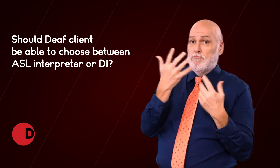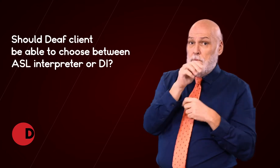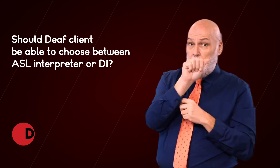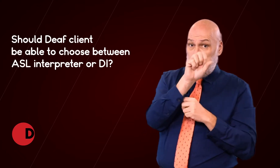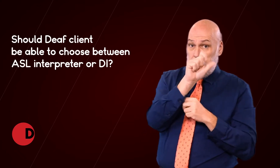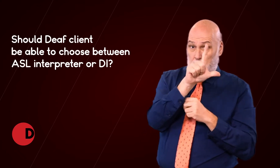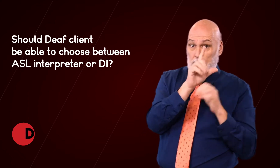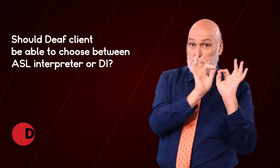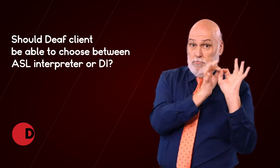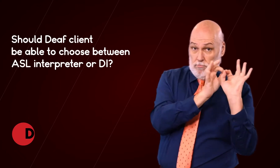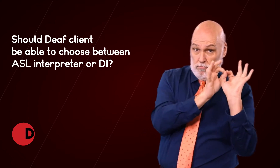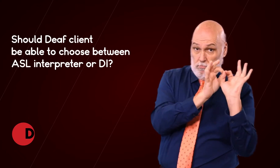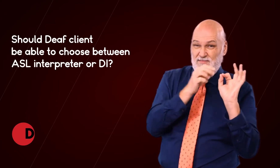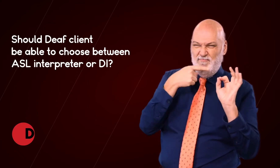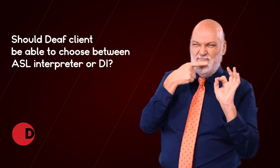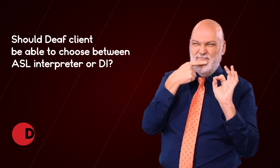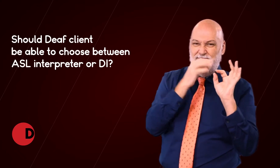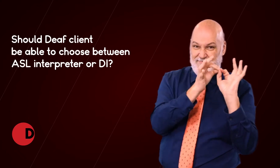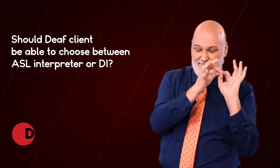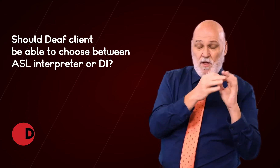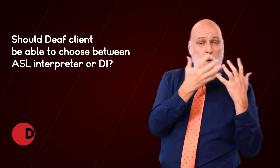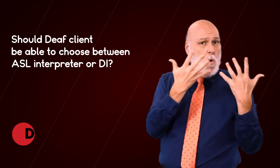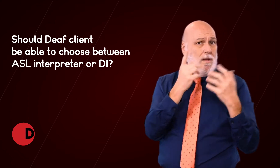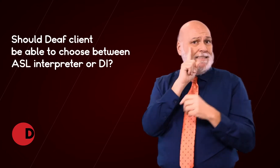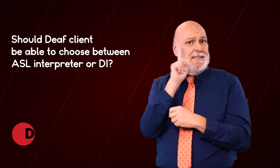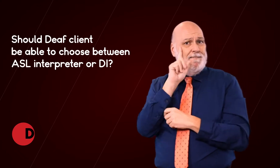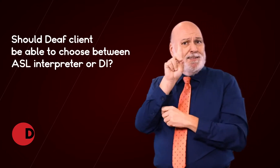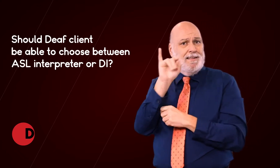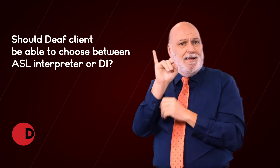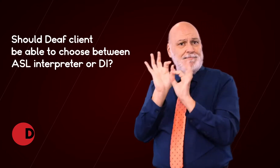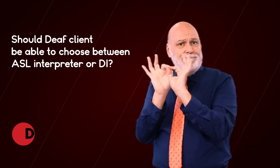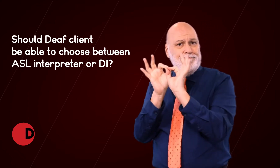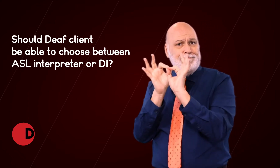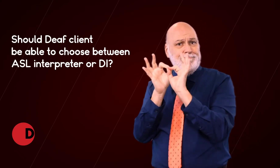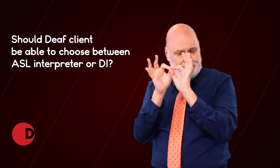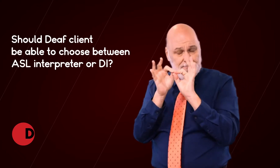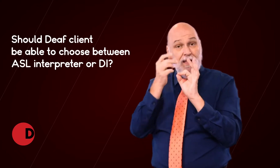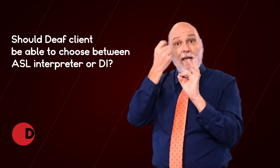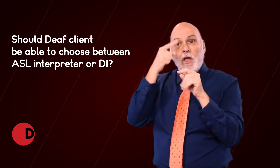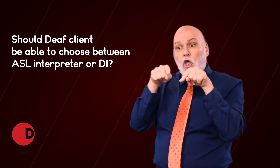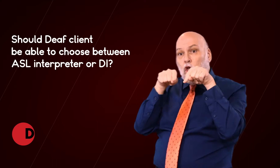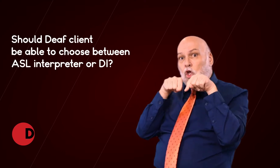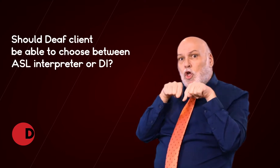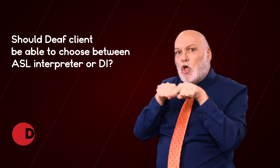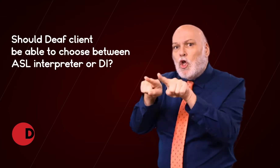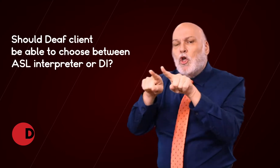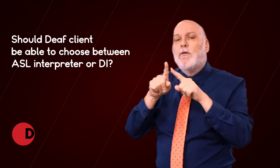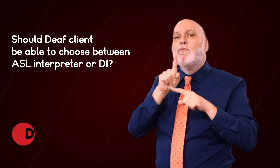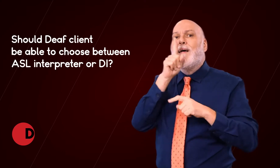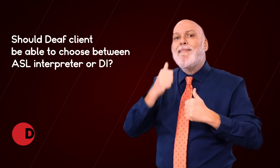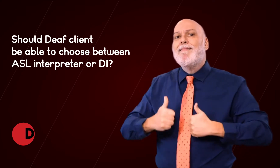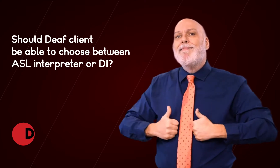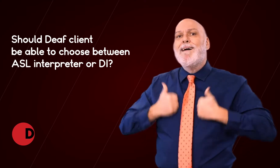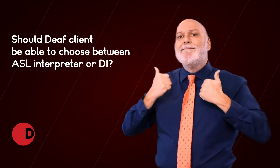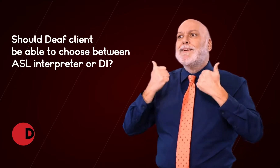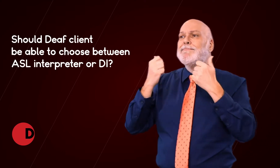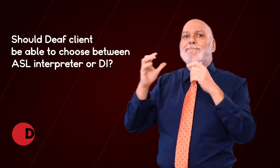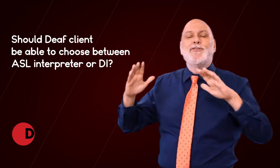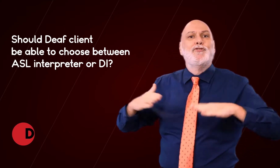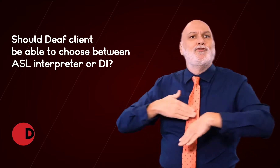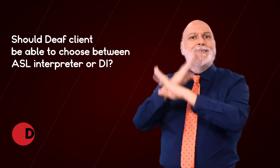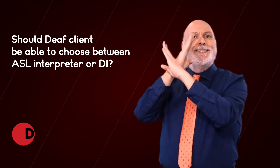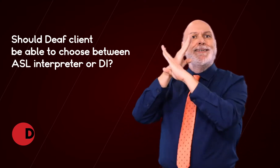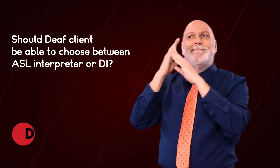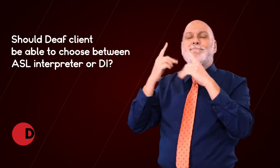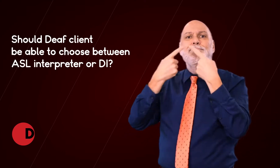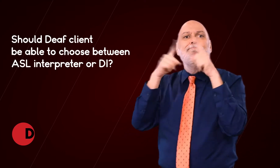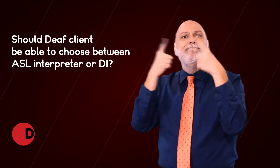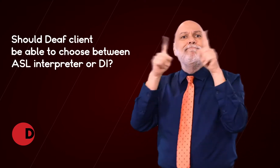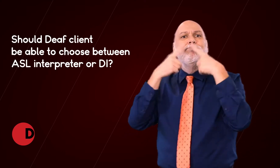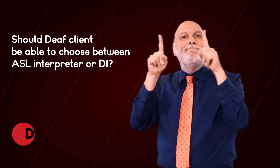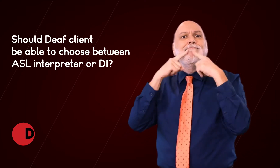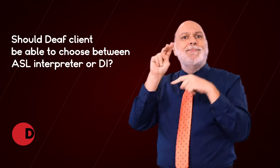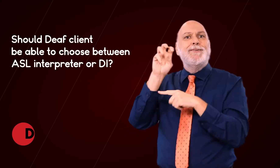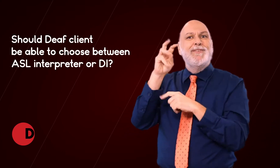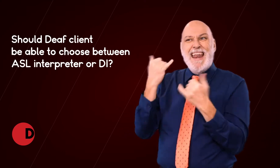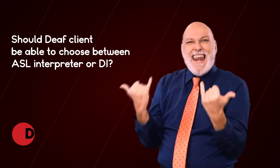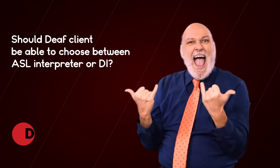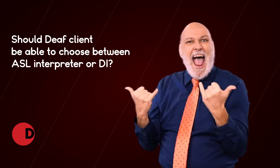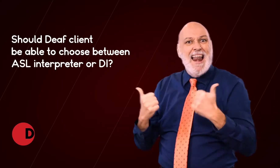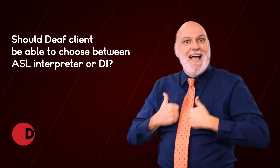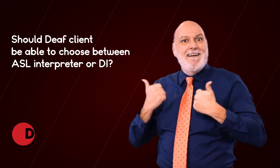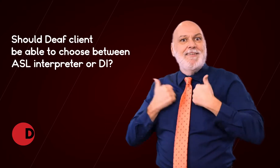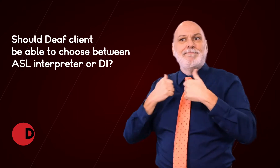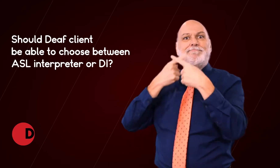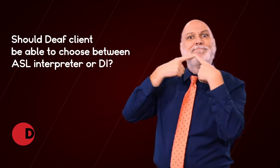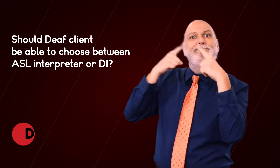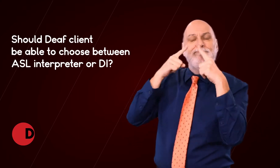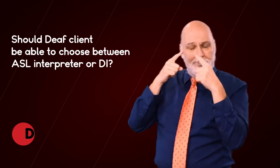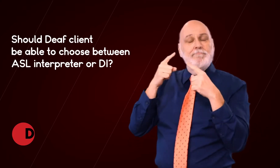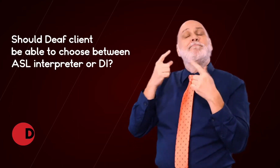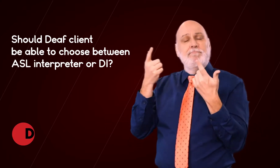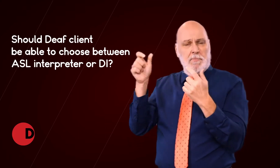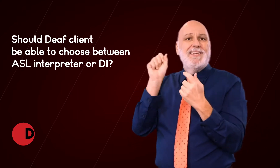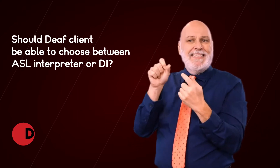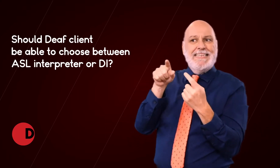should the Deaf client be able to choose whether to have an ASL